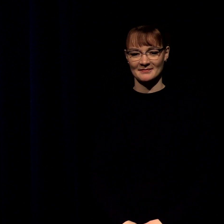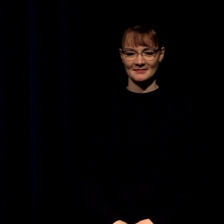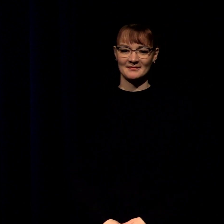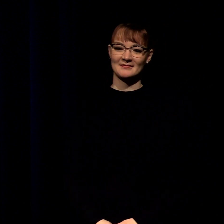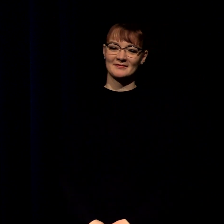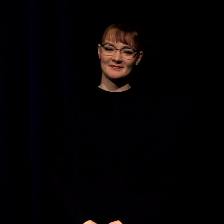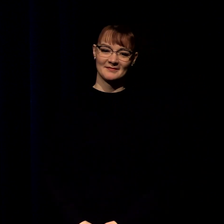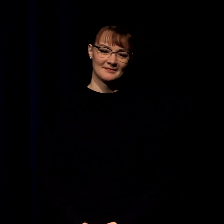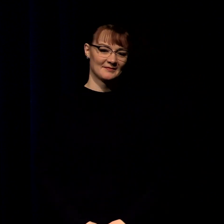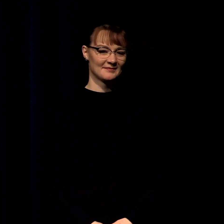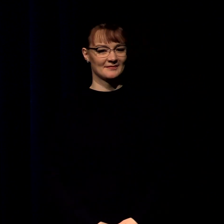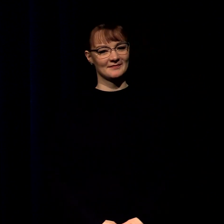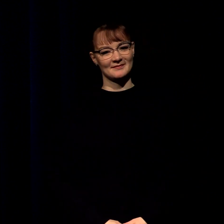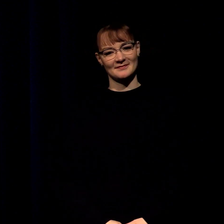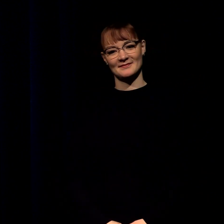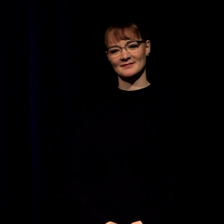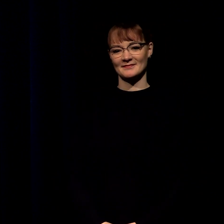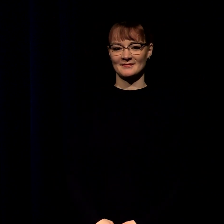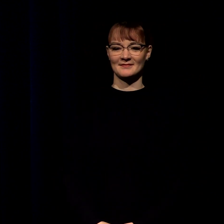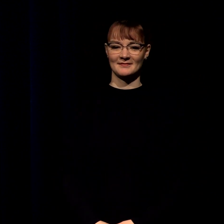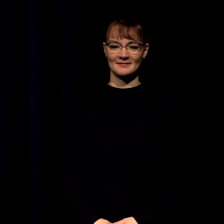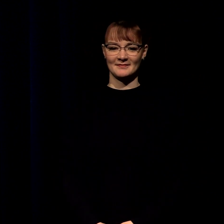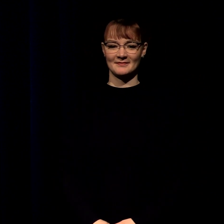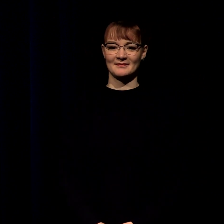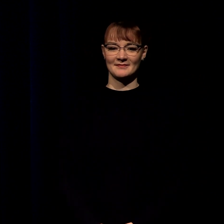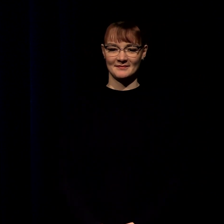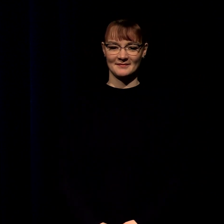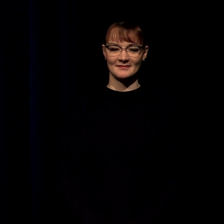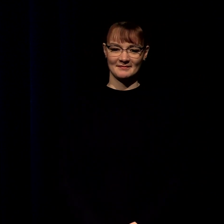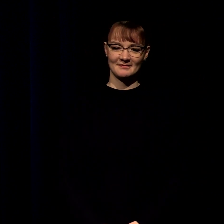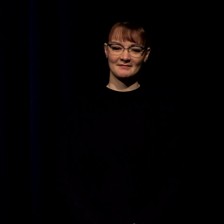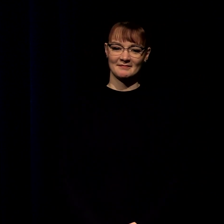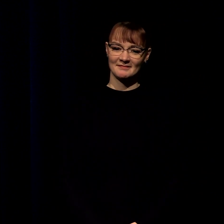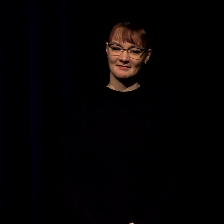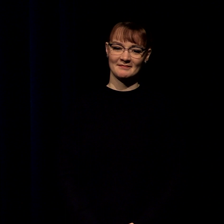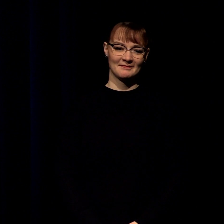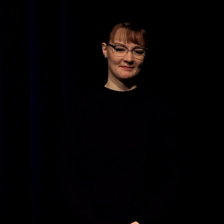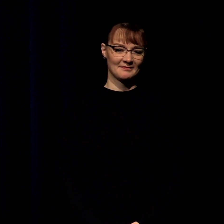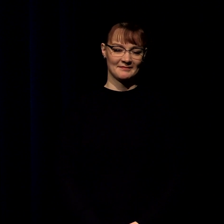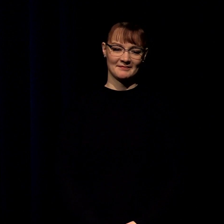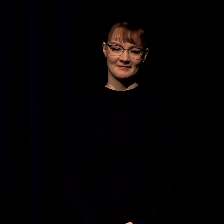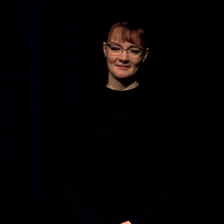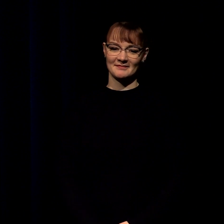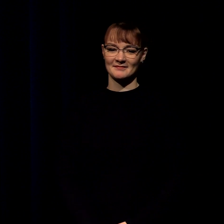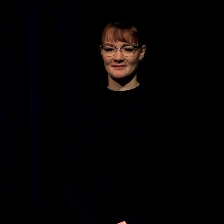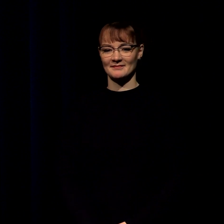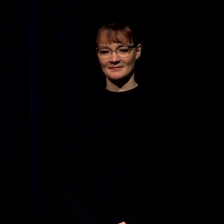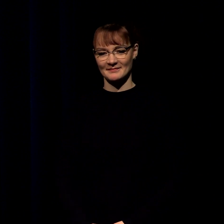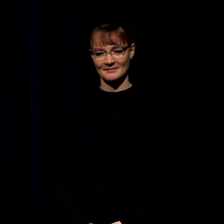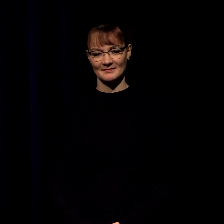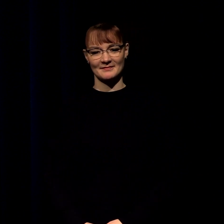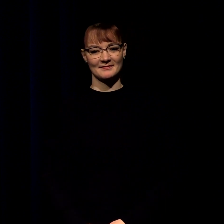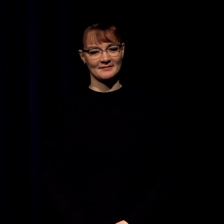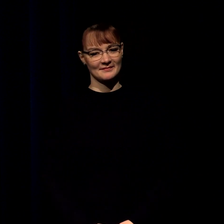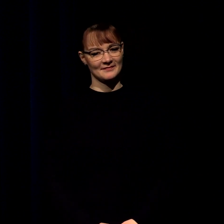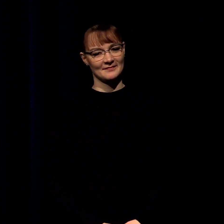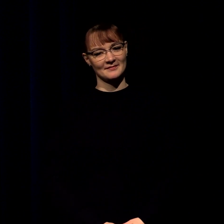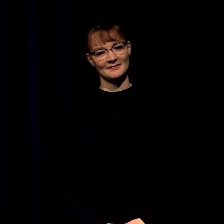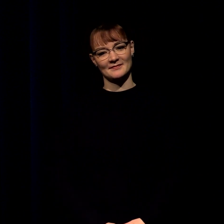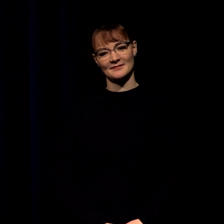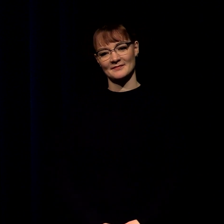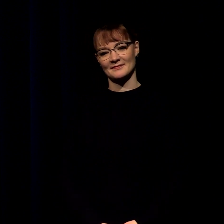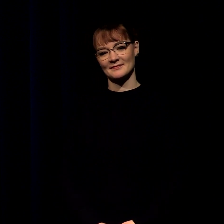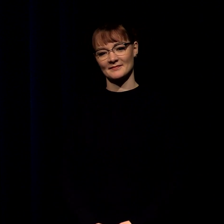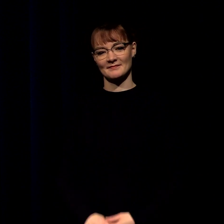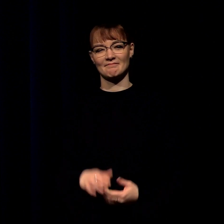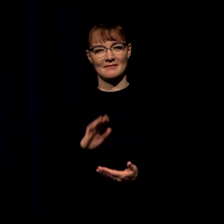had a dream when I grew up, I would be someone, gonna be someone